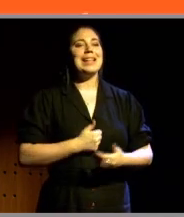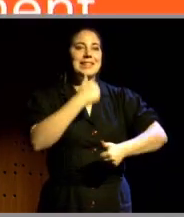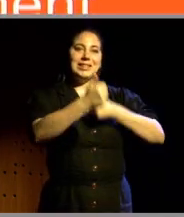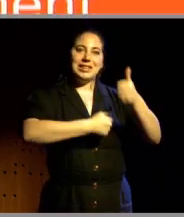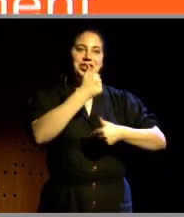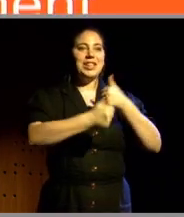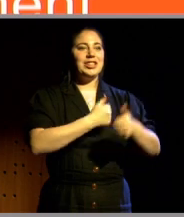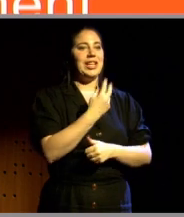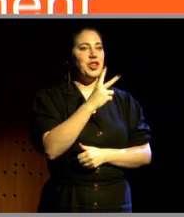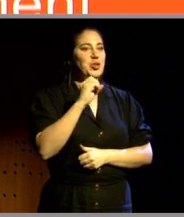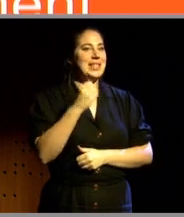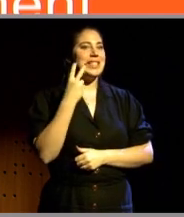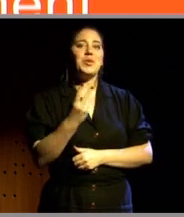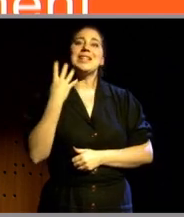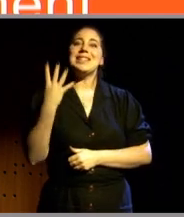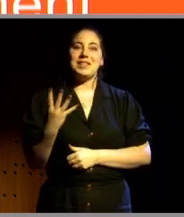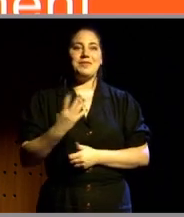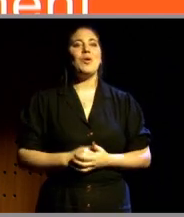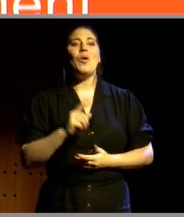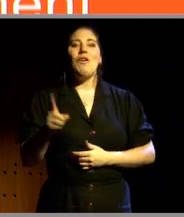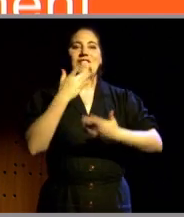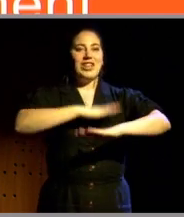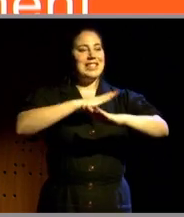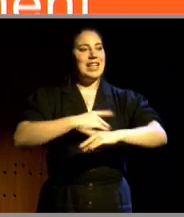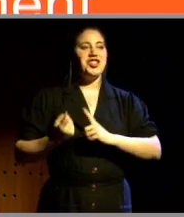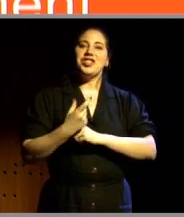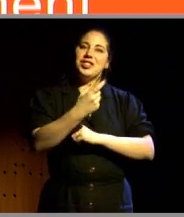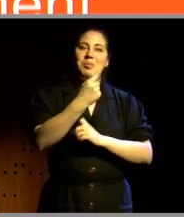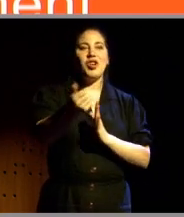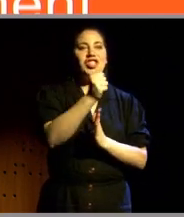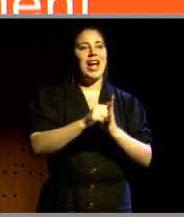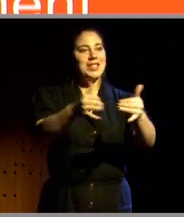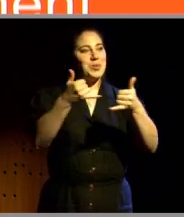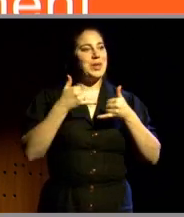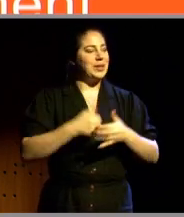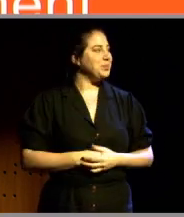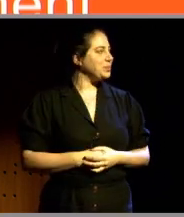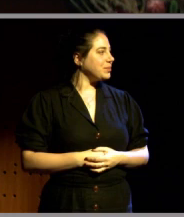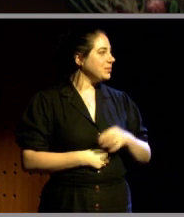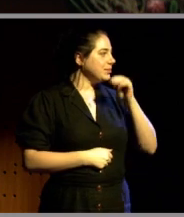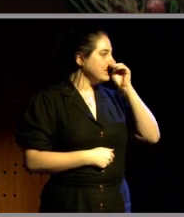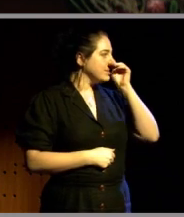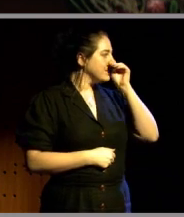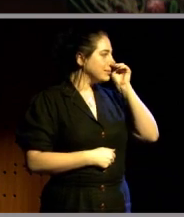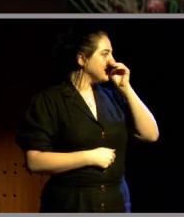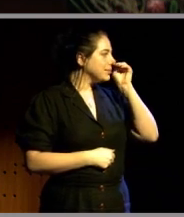the 2024 First Nations Emerging Career Development Award receipient, Tibian Wyles.